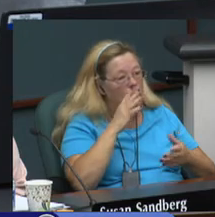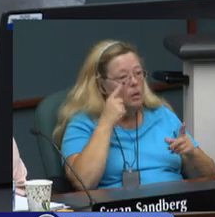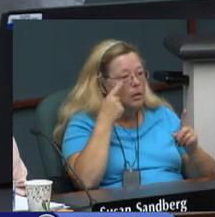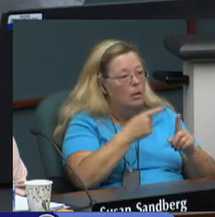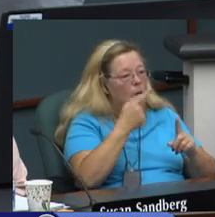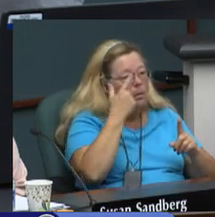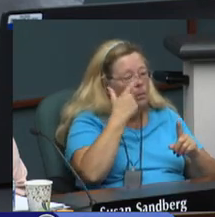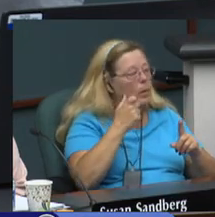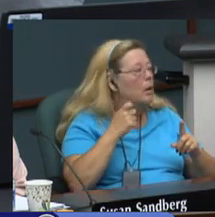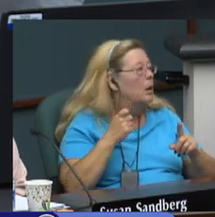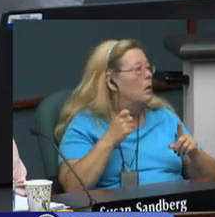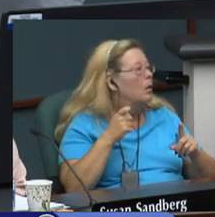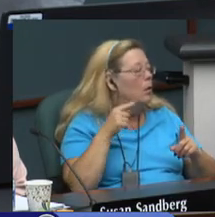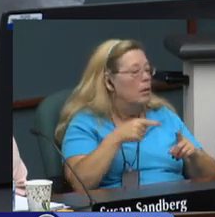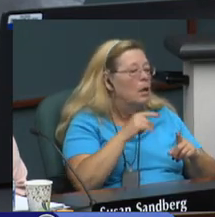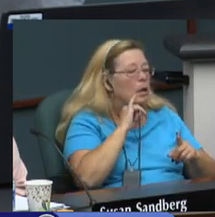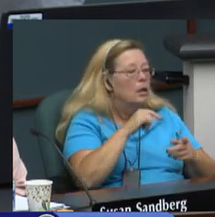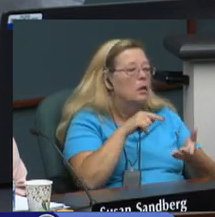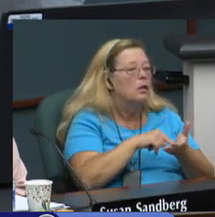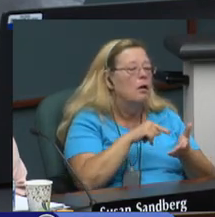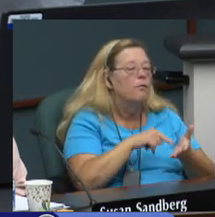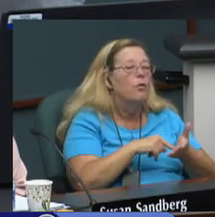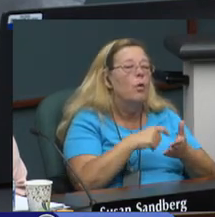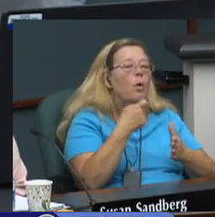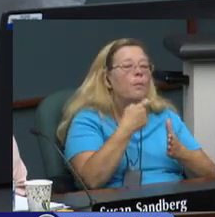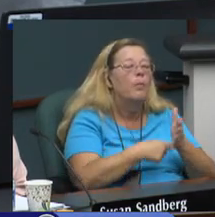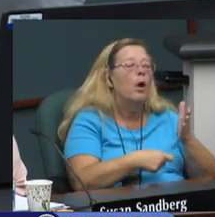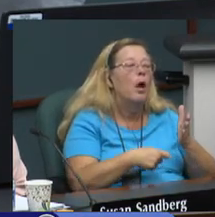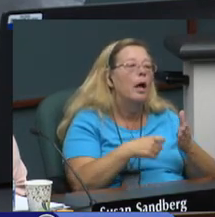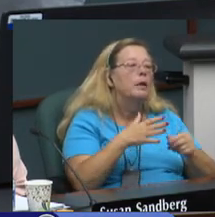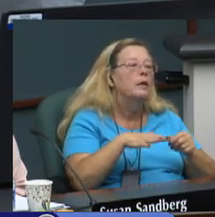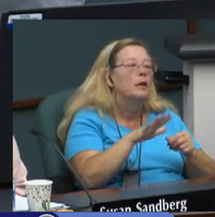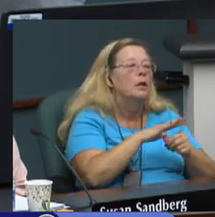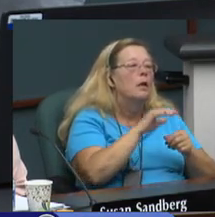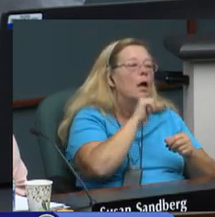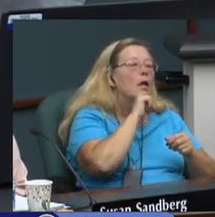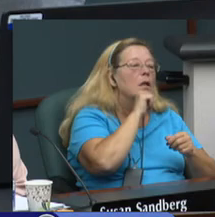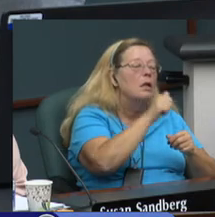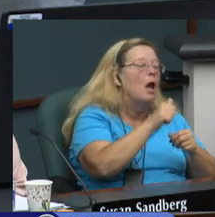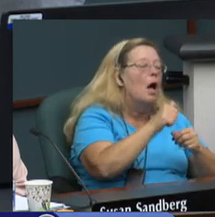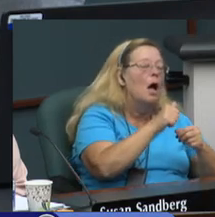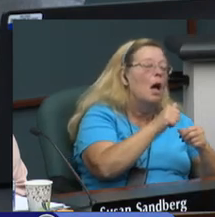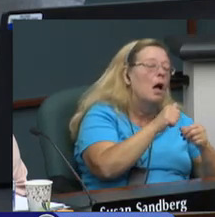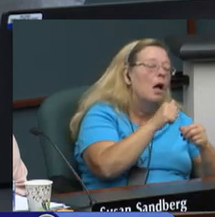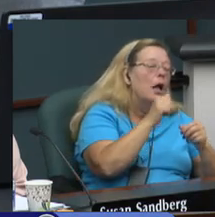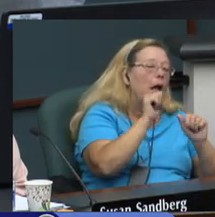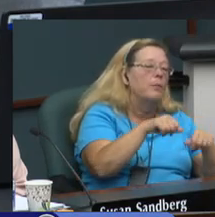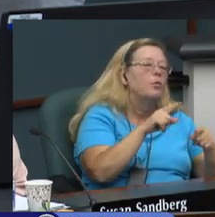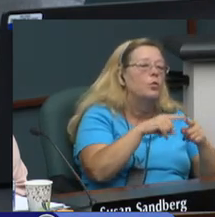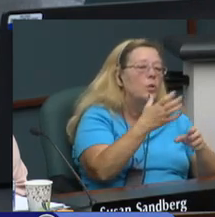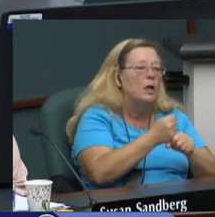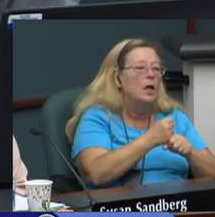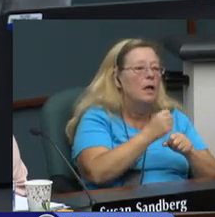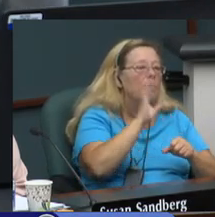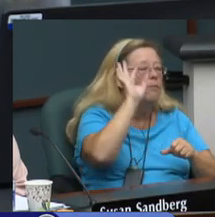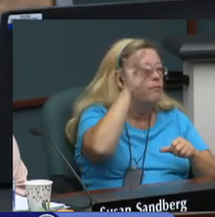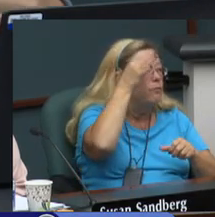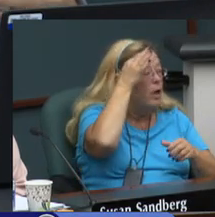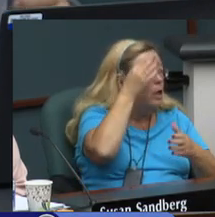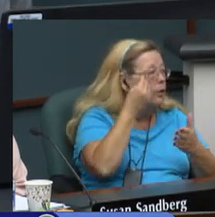these are affordable price ranges that are not typically eligible for federal funding dollars so when you're looking at home they're targeting those lower